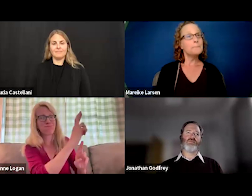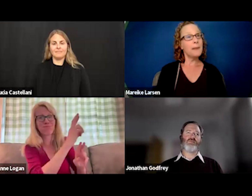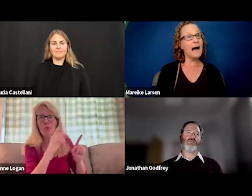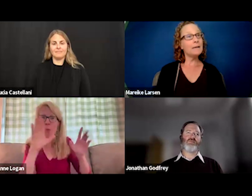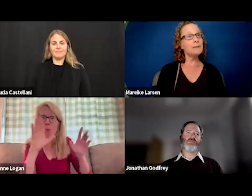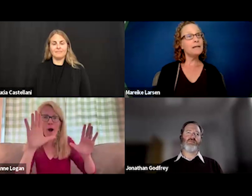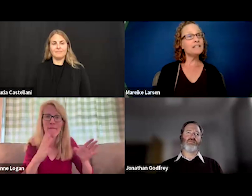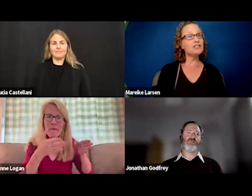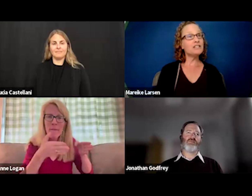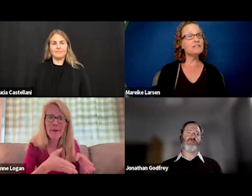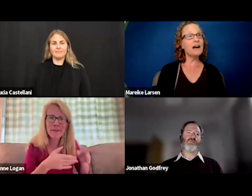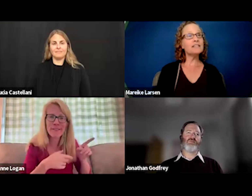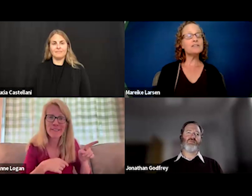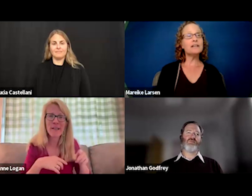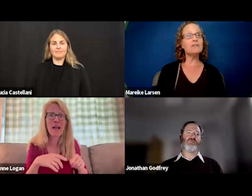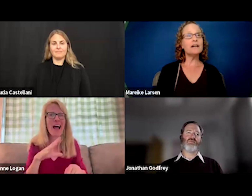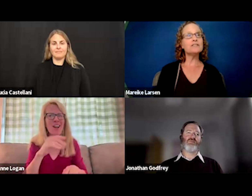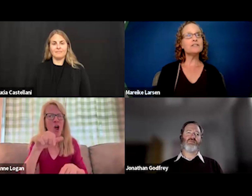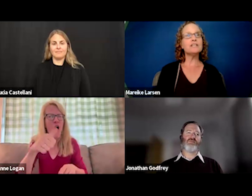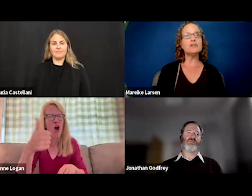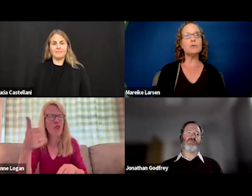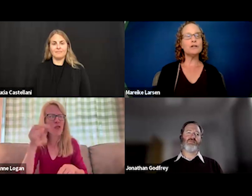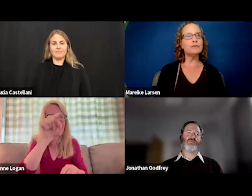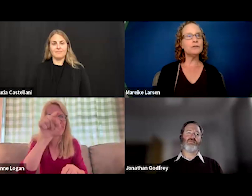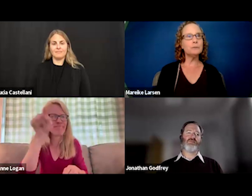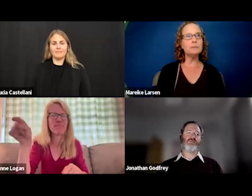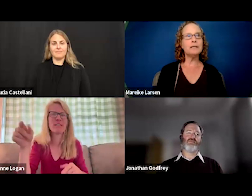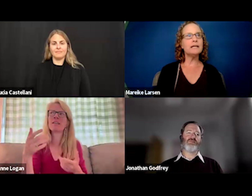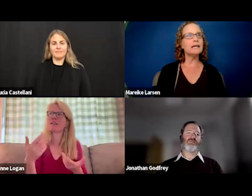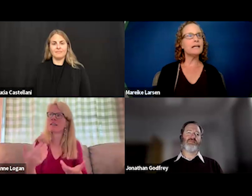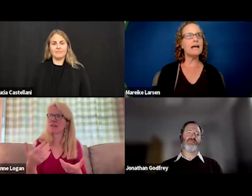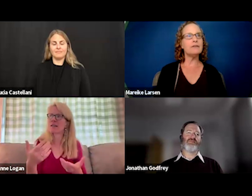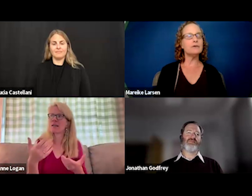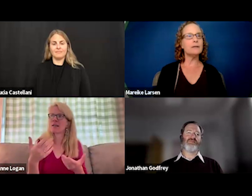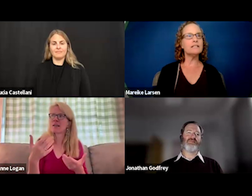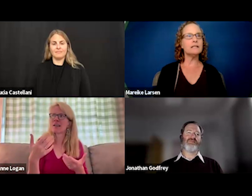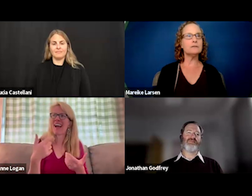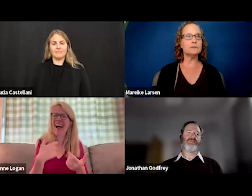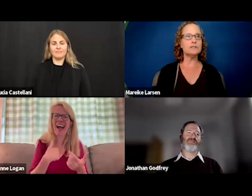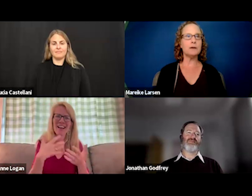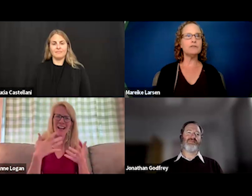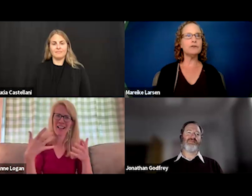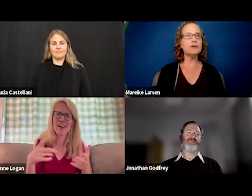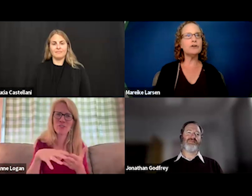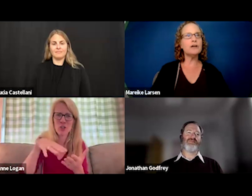My PhD advisor is a wonderful human being, and I have a great deal of respect for her